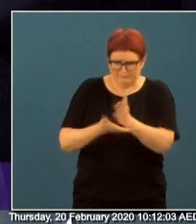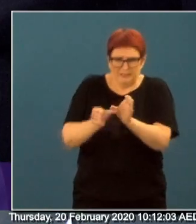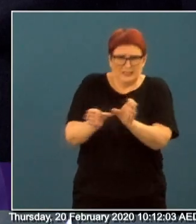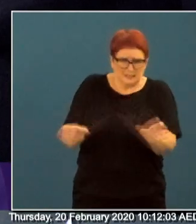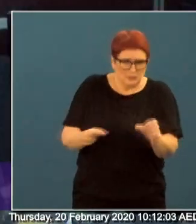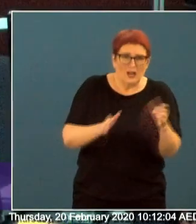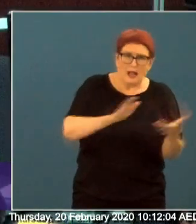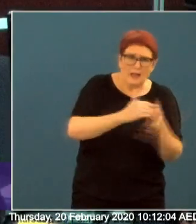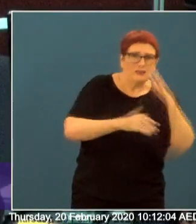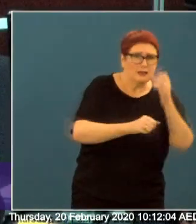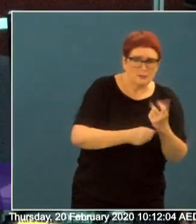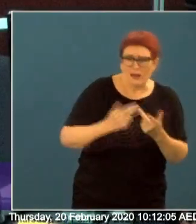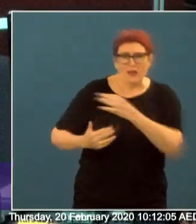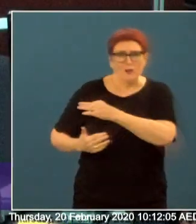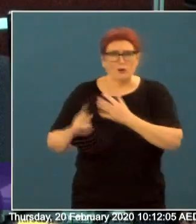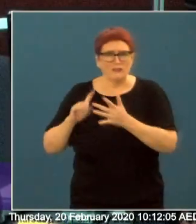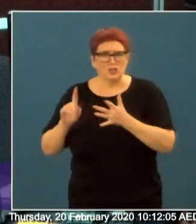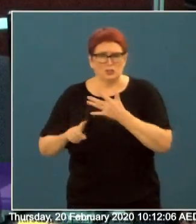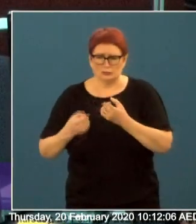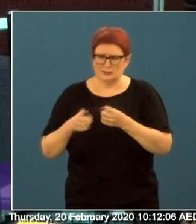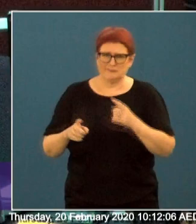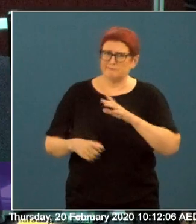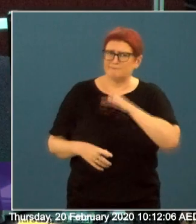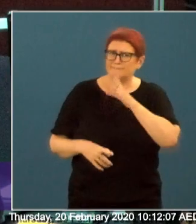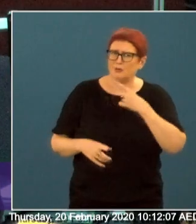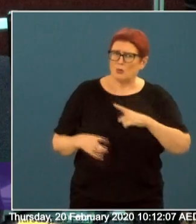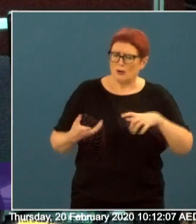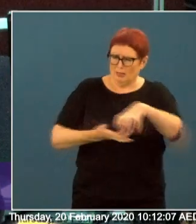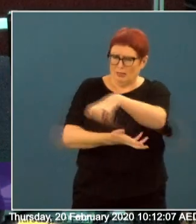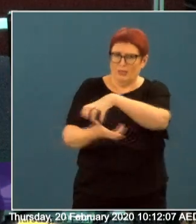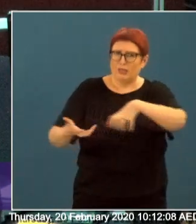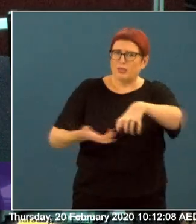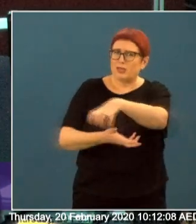So it's fair to say that in Australia we have various